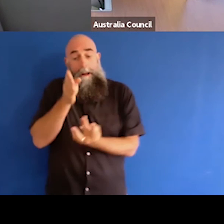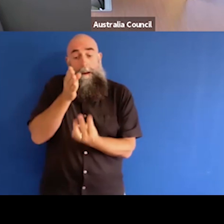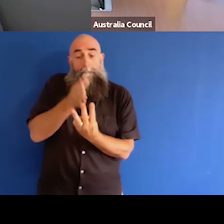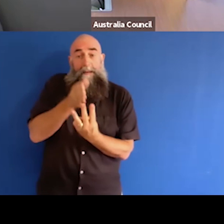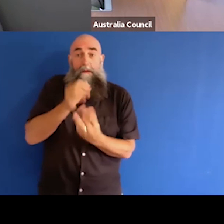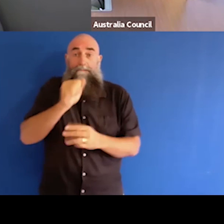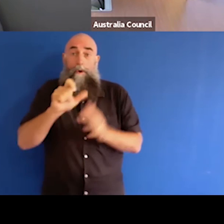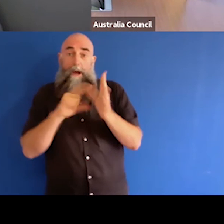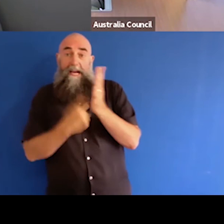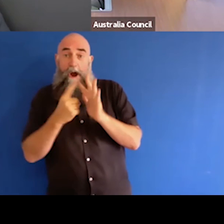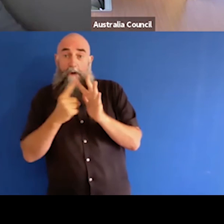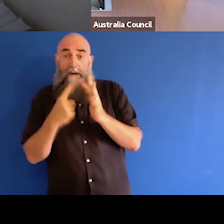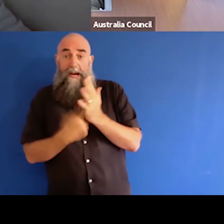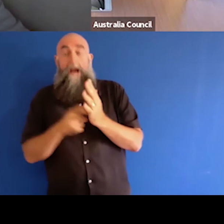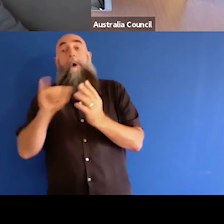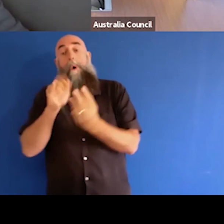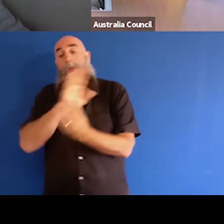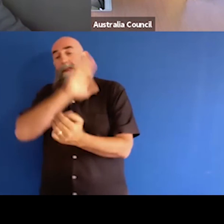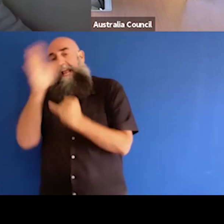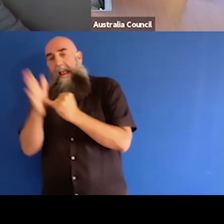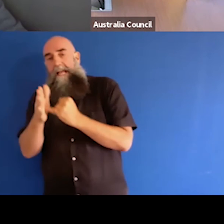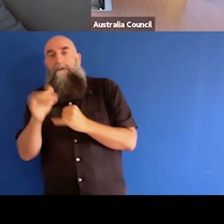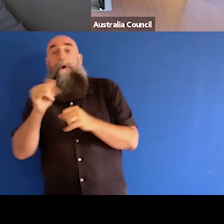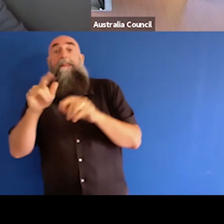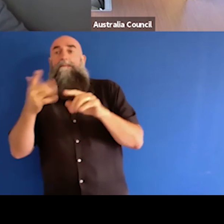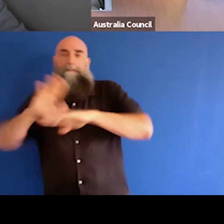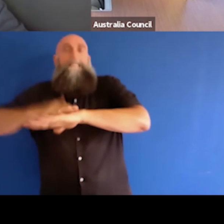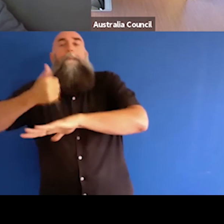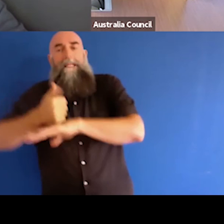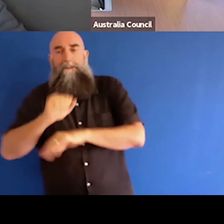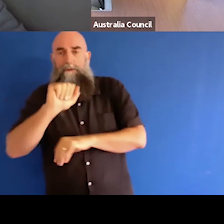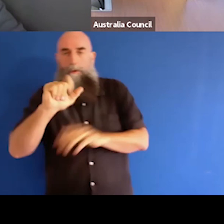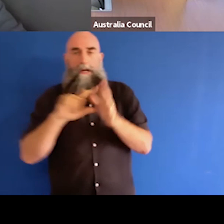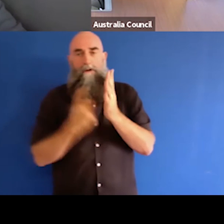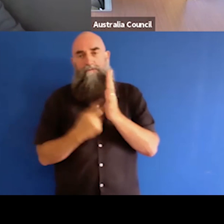I have a question? Yes.